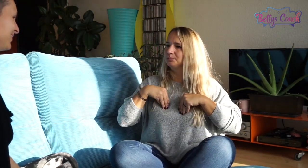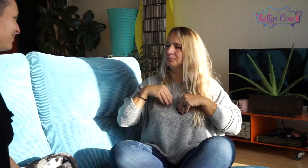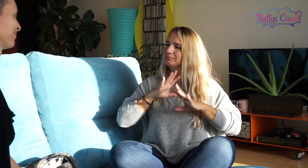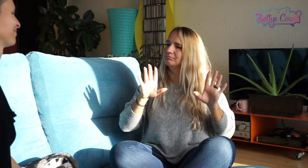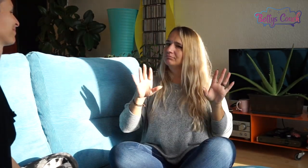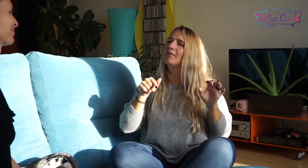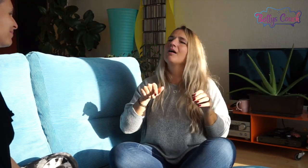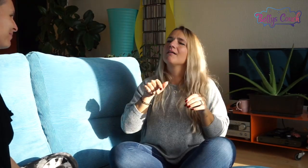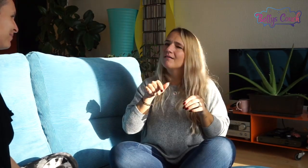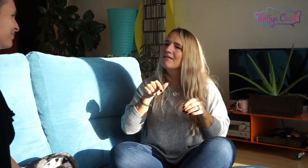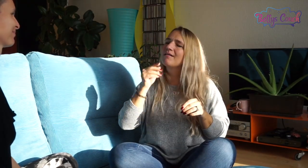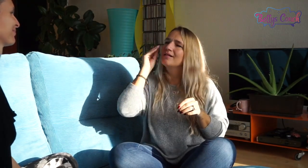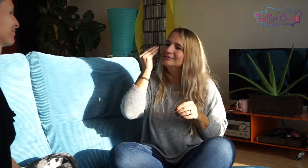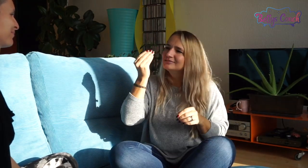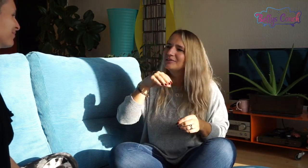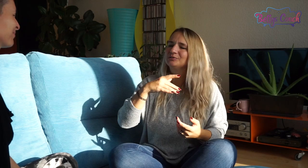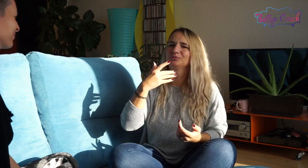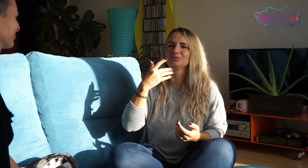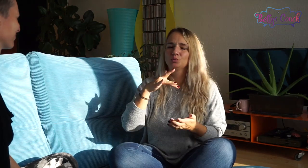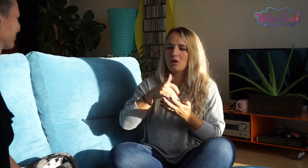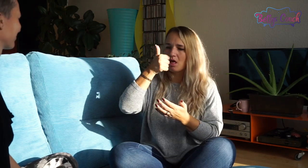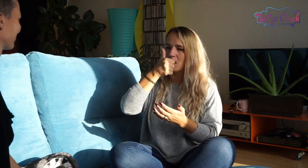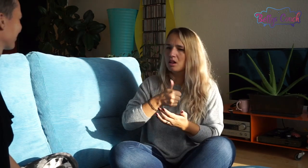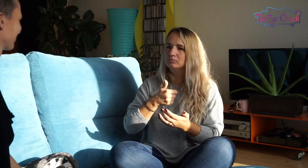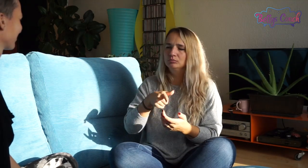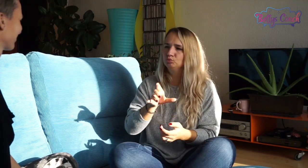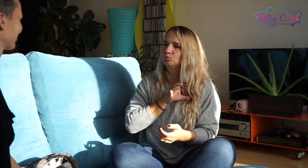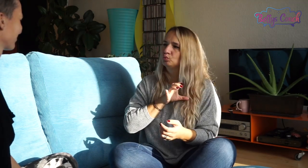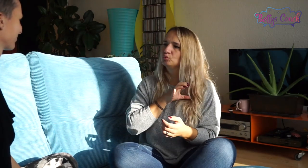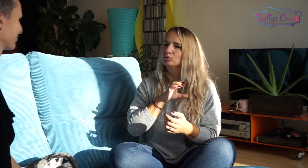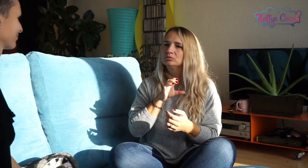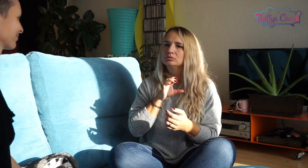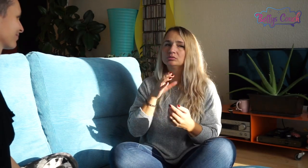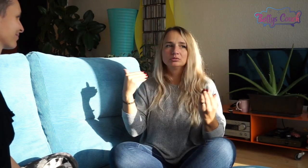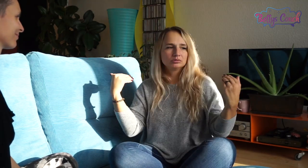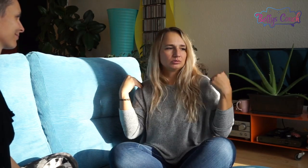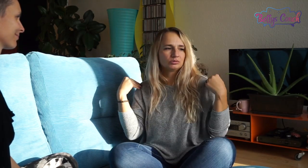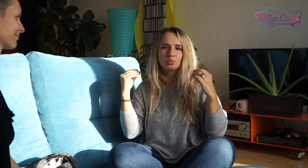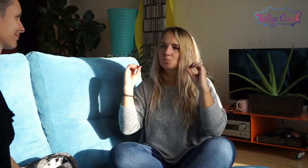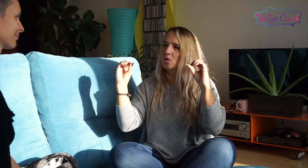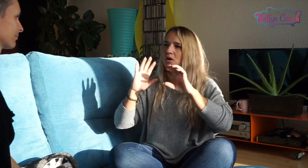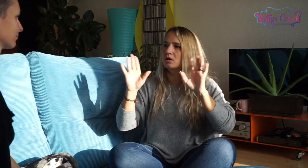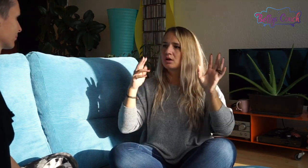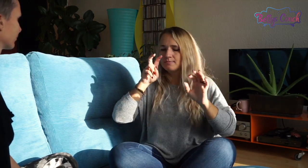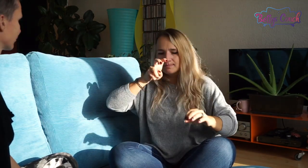I also learned that. I can only look within when no one bothering me.